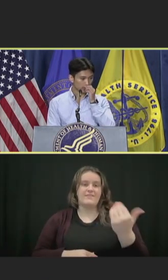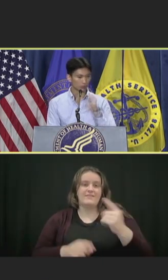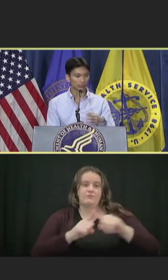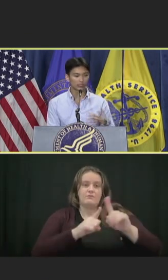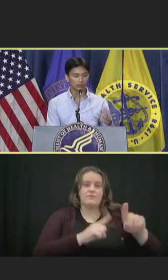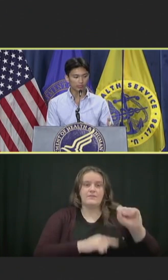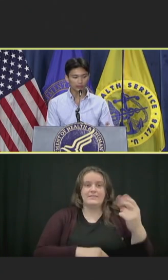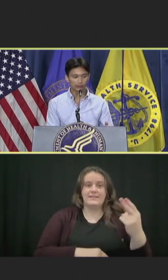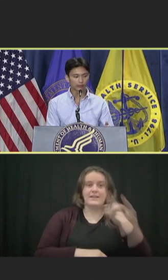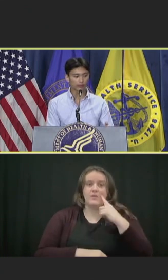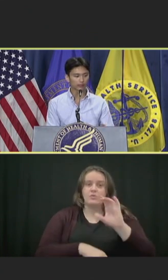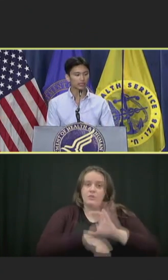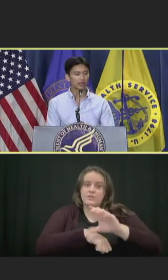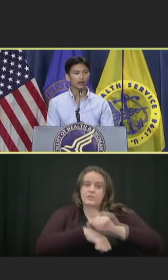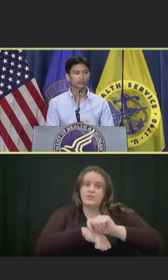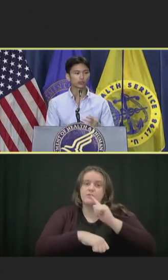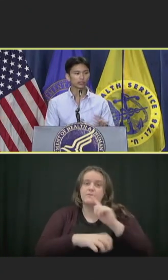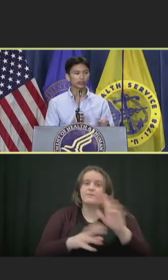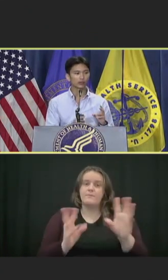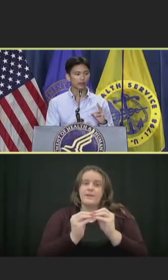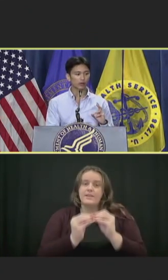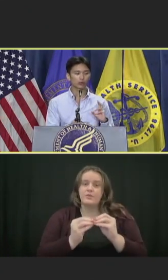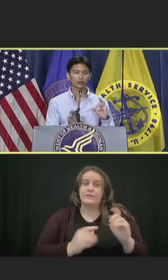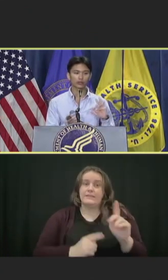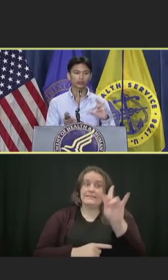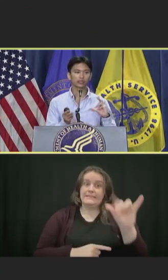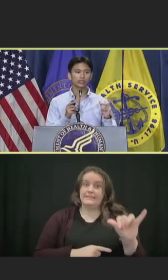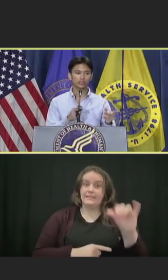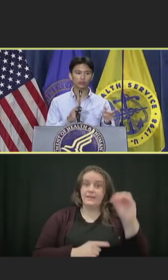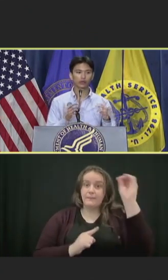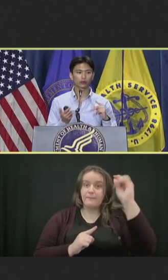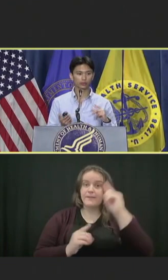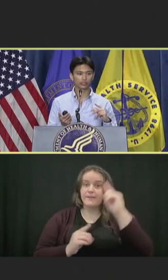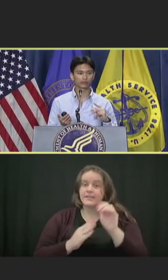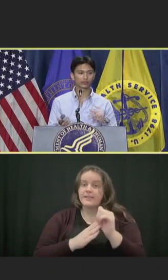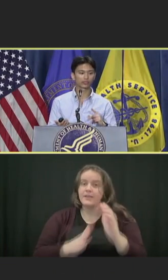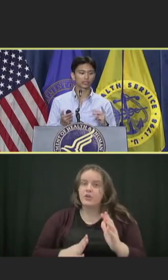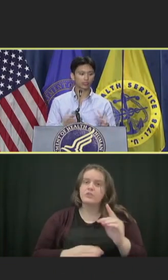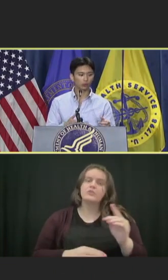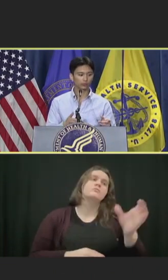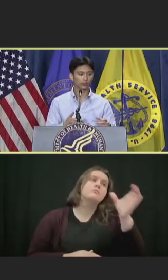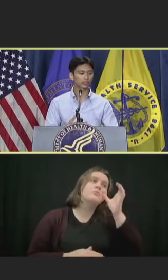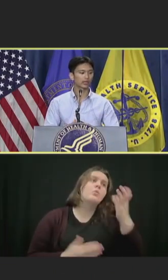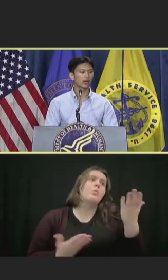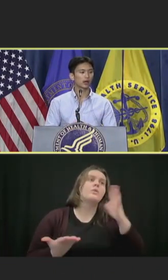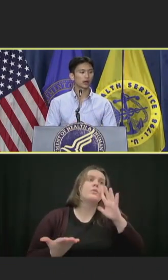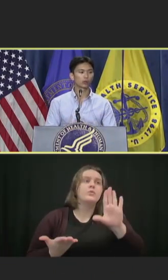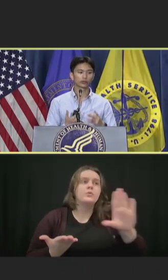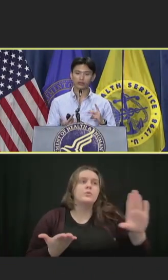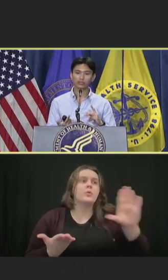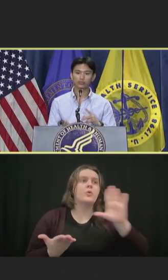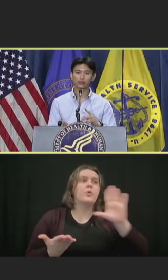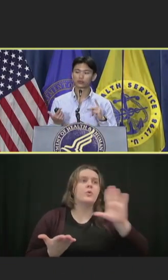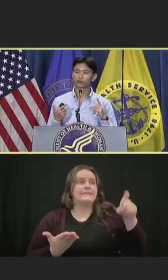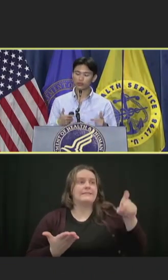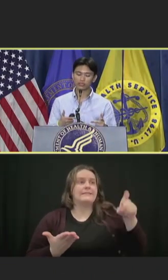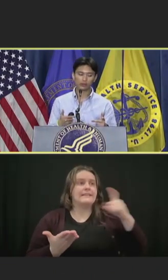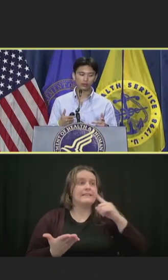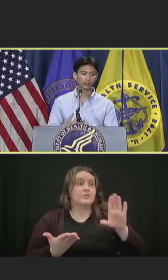with key opinion leaders to really think about what are the needs and priorities of different stakeholders? What are the things that we should focus on in this